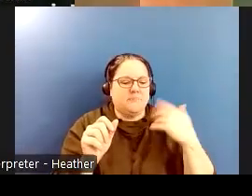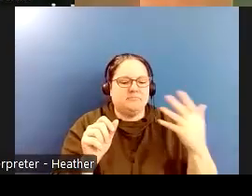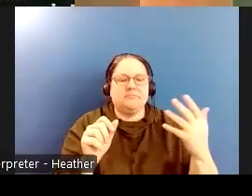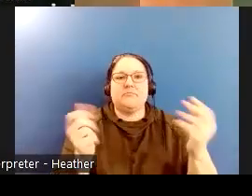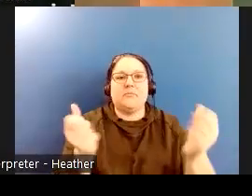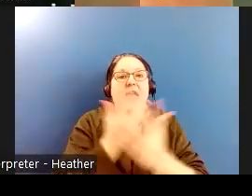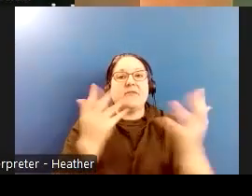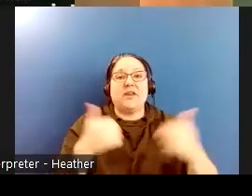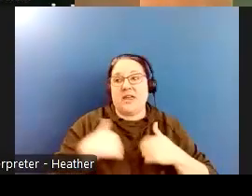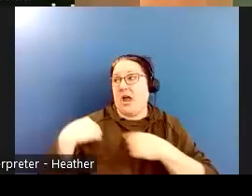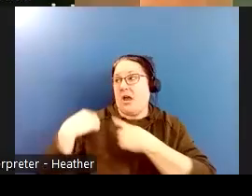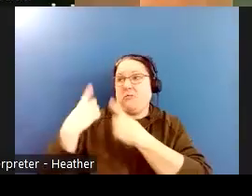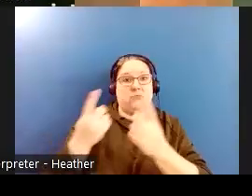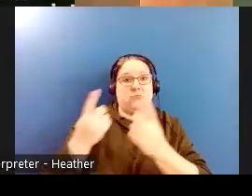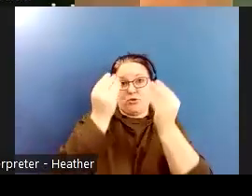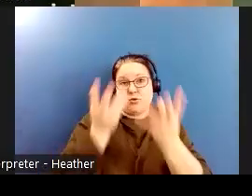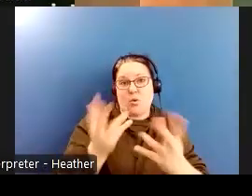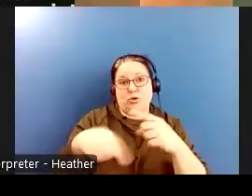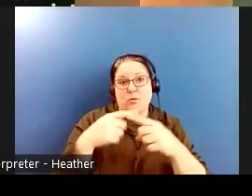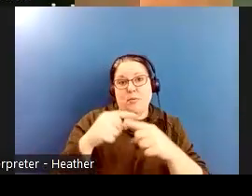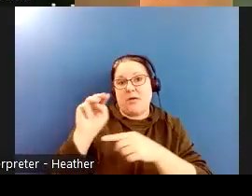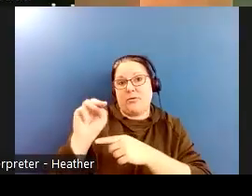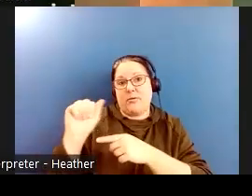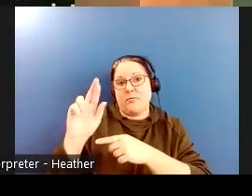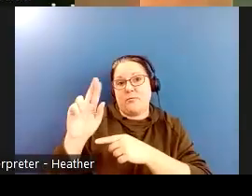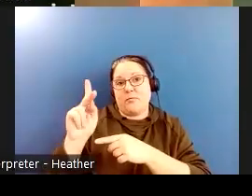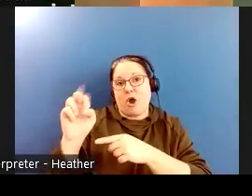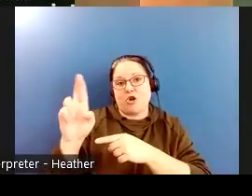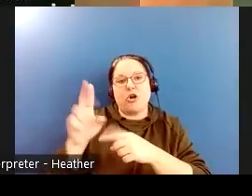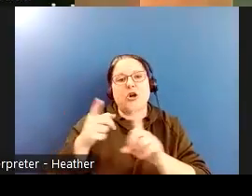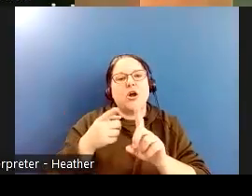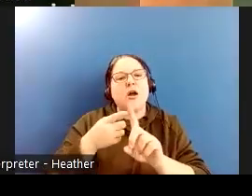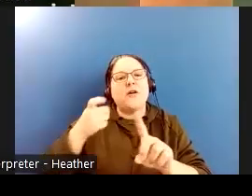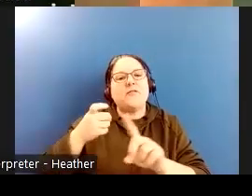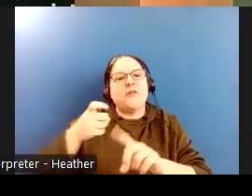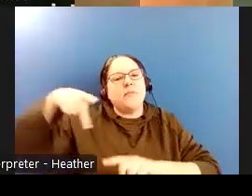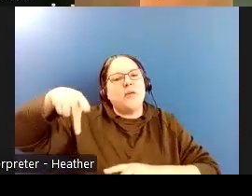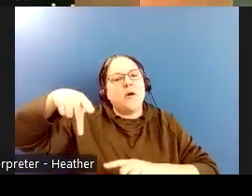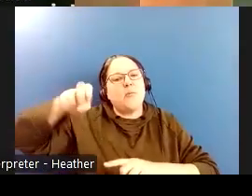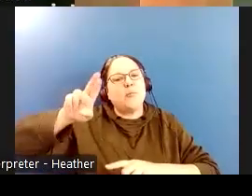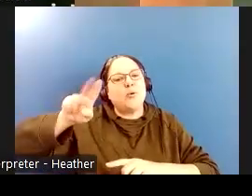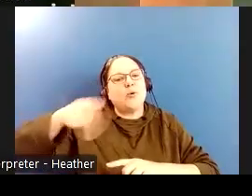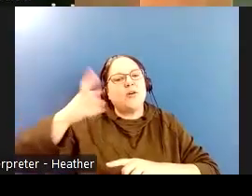told you about these markers are drawn from the periphery, not the CNS, right? The CNS is always